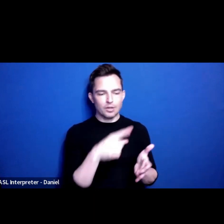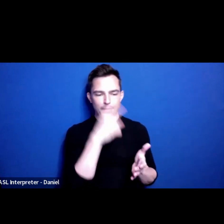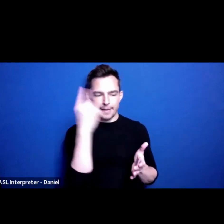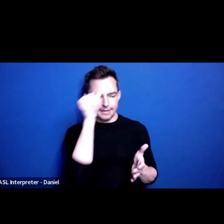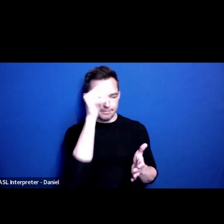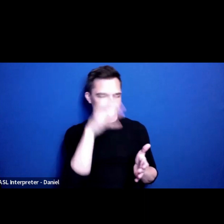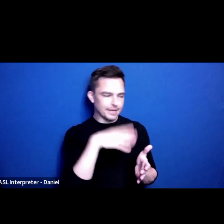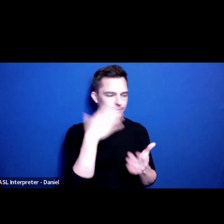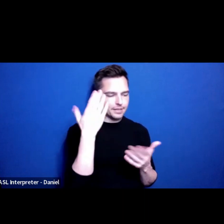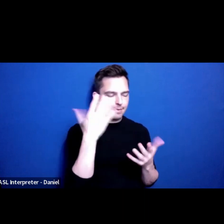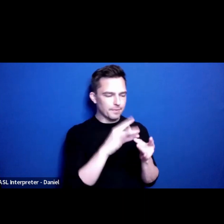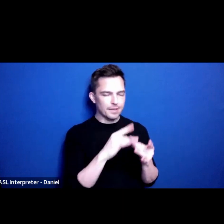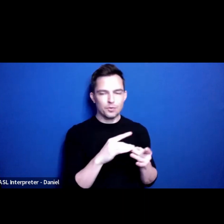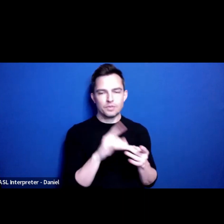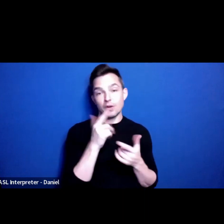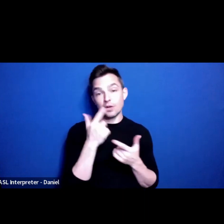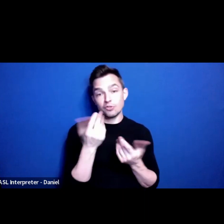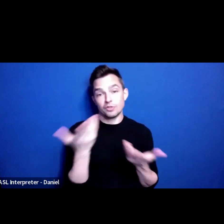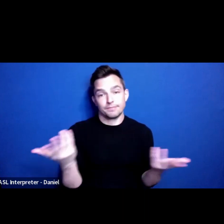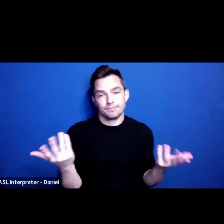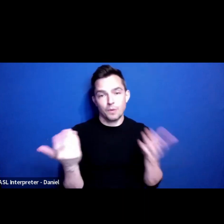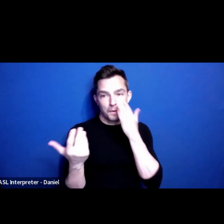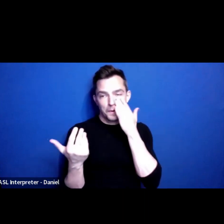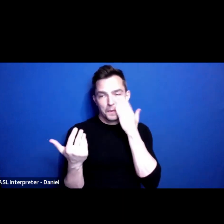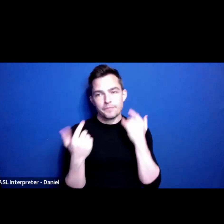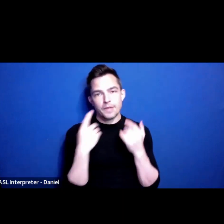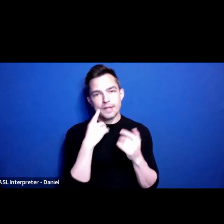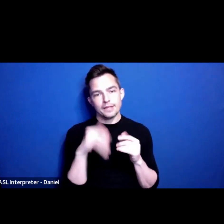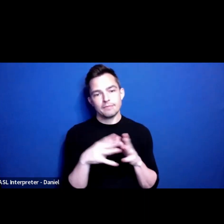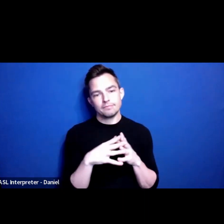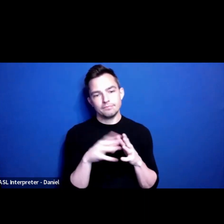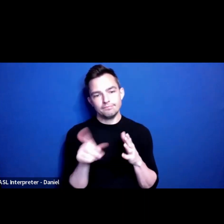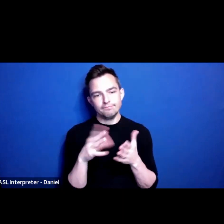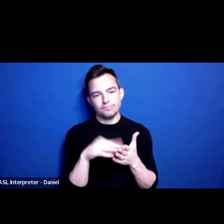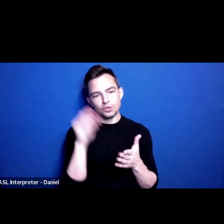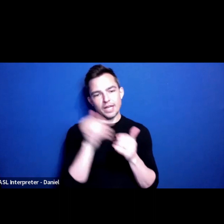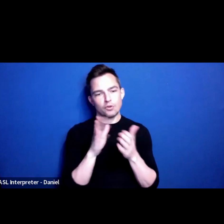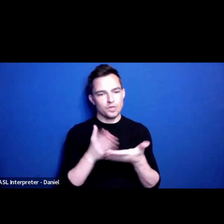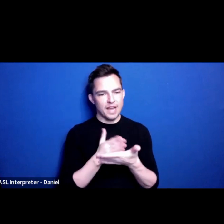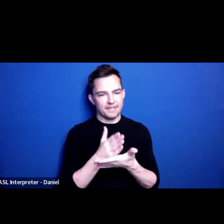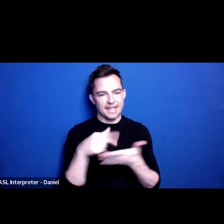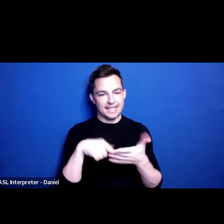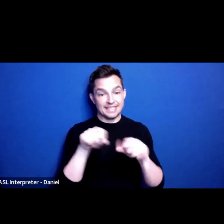You know, it was it was interesting. So I think that just learning how to navigate the system and learn how to help